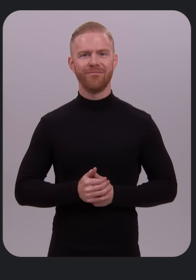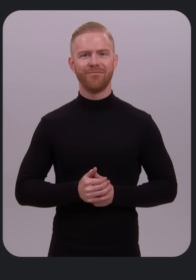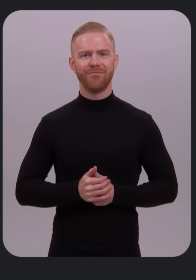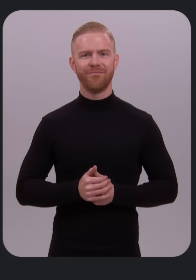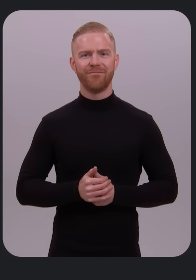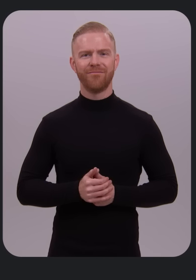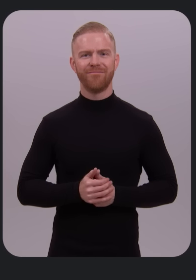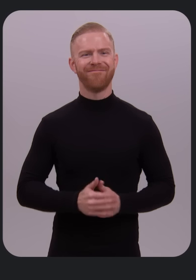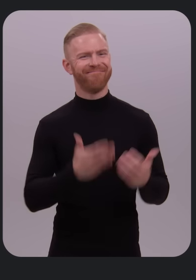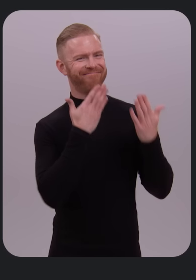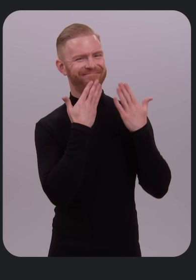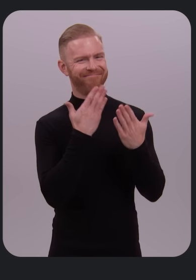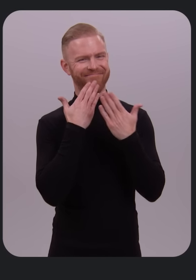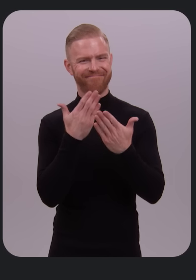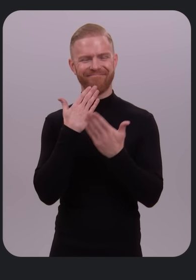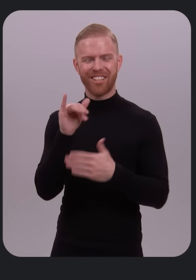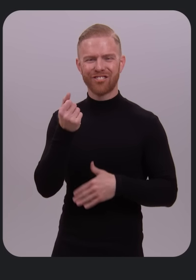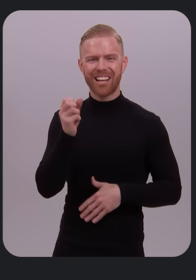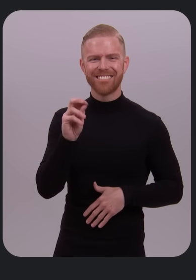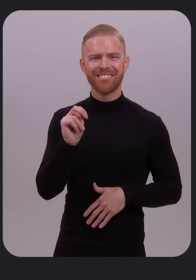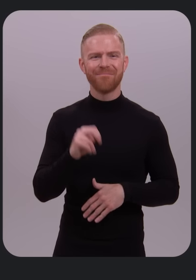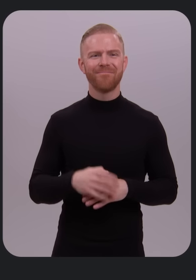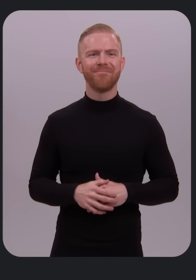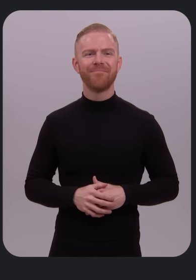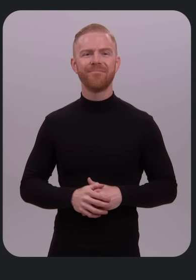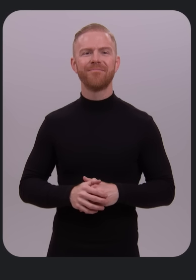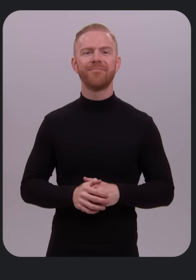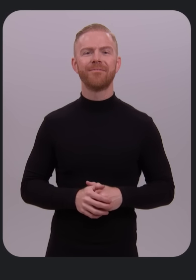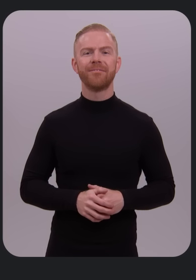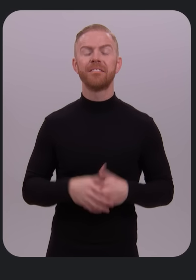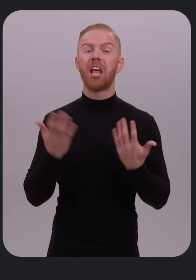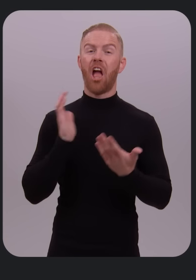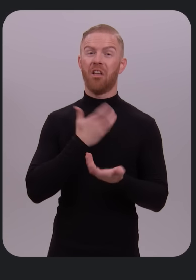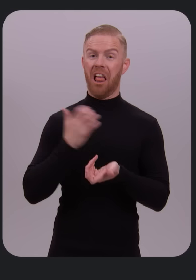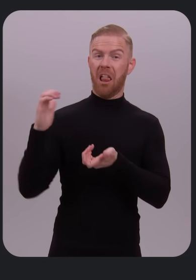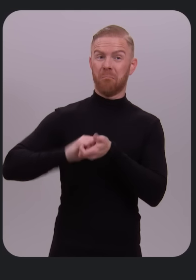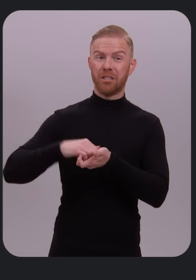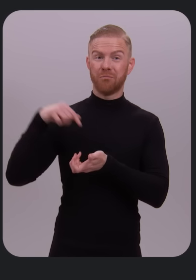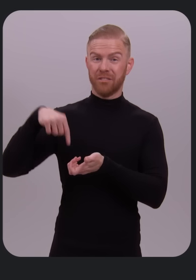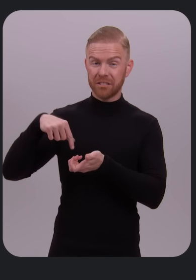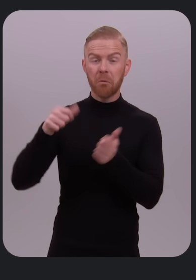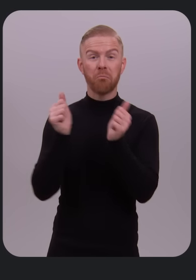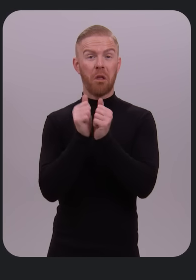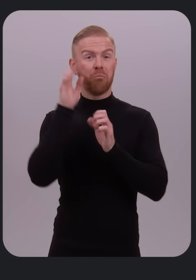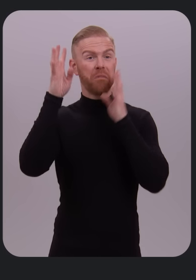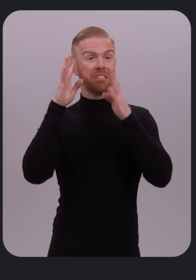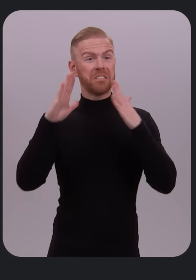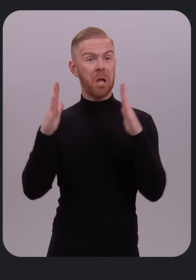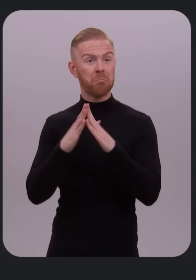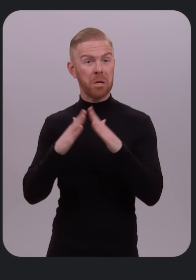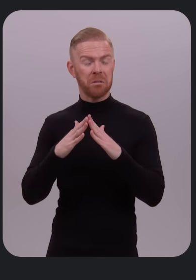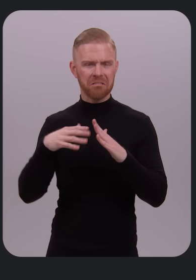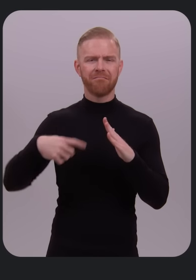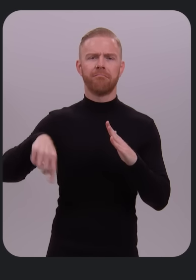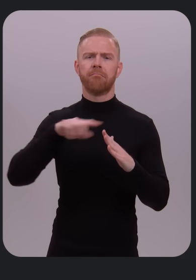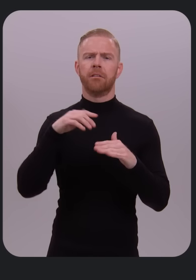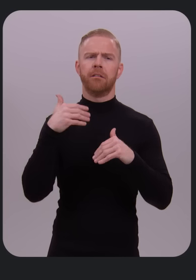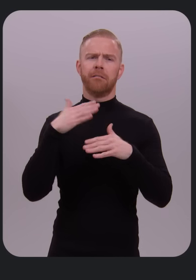Thanks, Jason. Based on our collaboration with the creative community, we've been building a new AI filmmaking tool